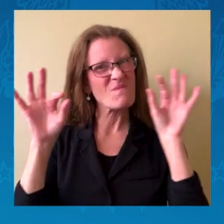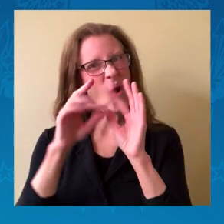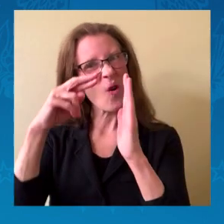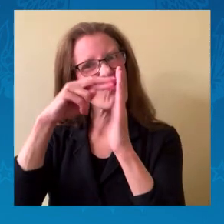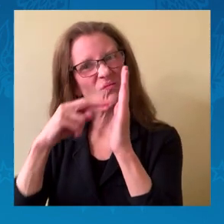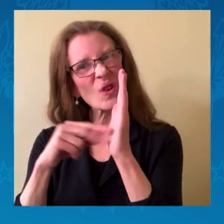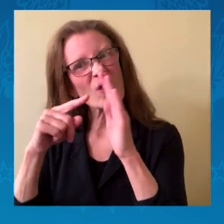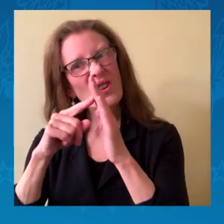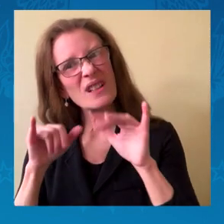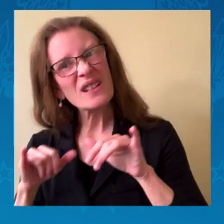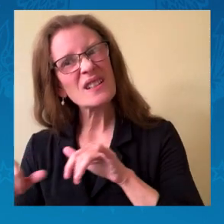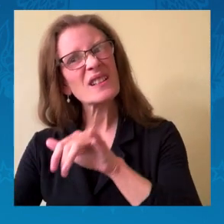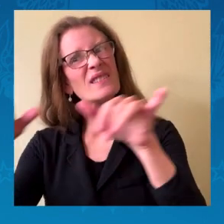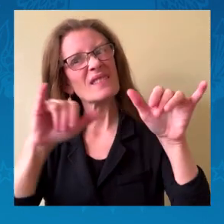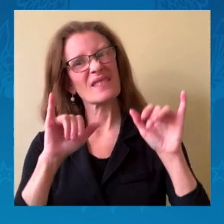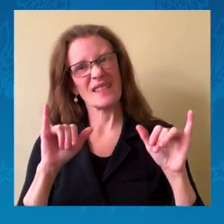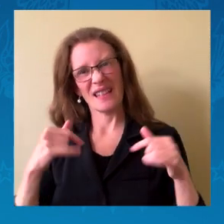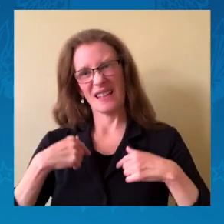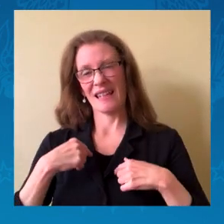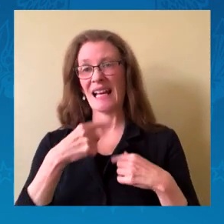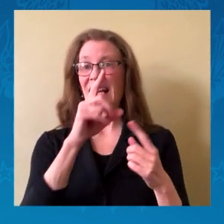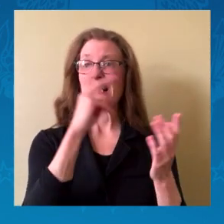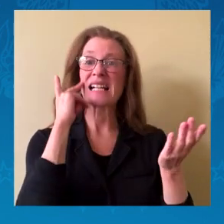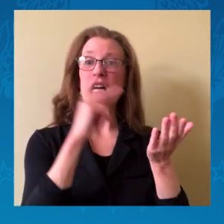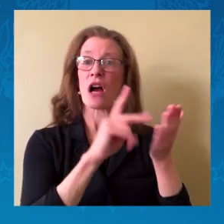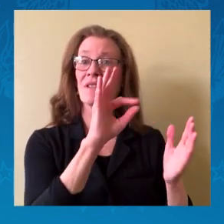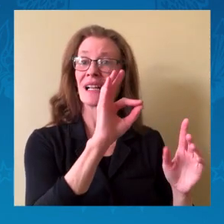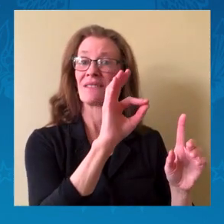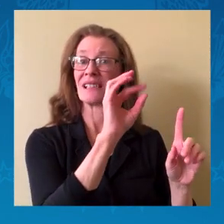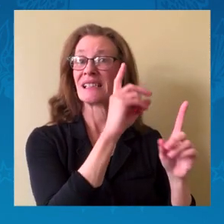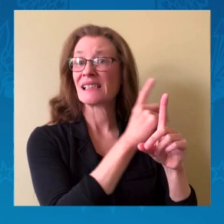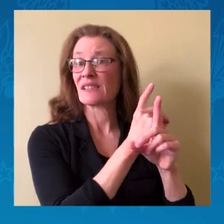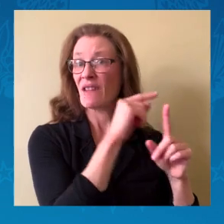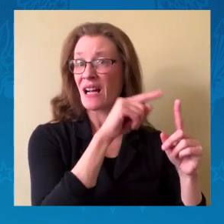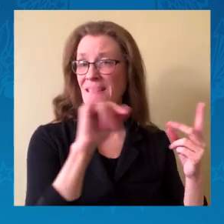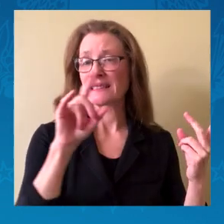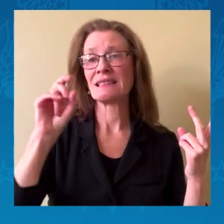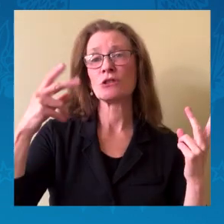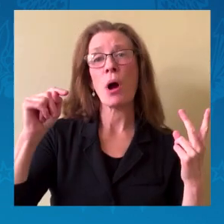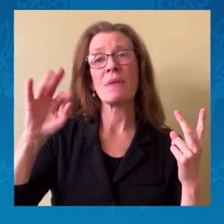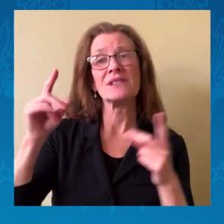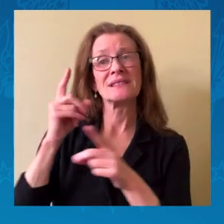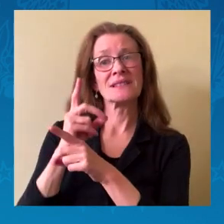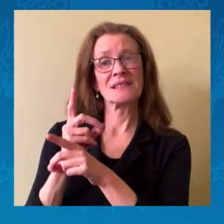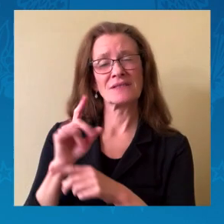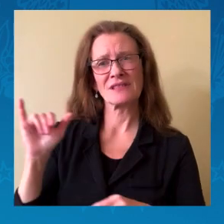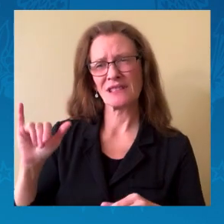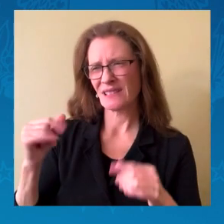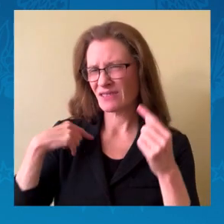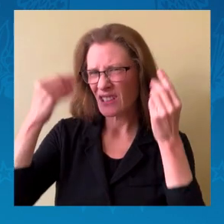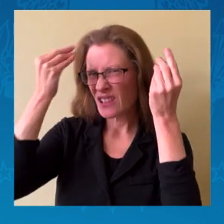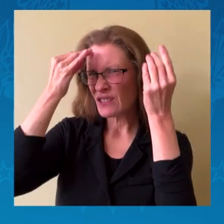talk about how the Department of Defense views what we can do to reduce the risk of inadvertent conflict